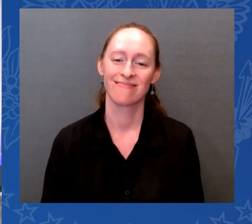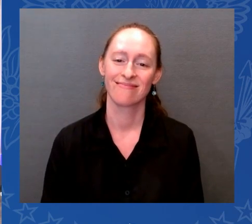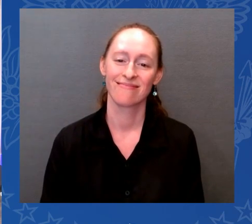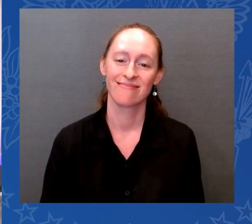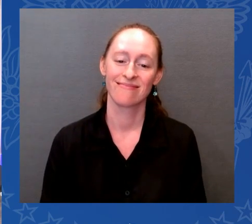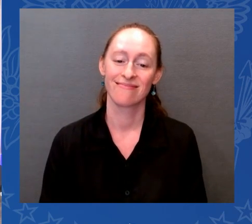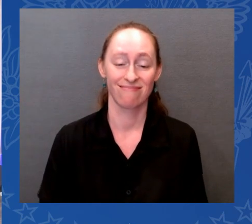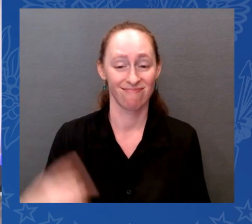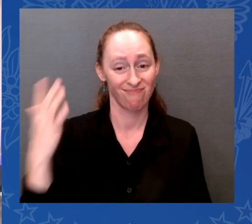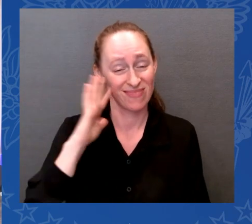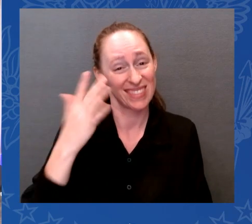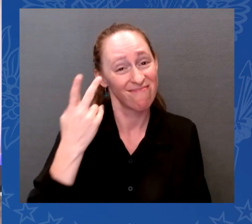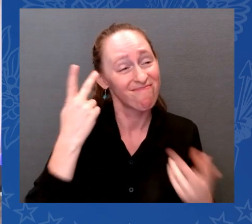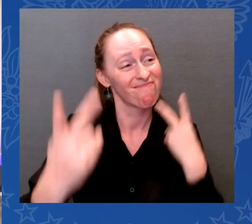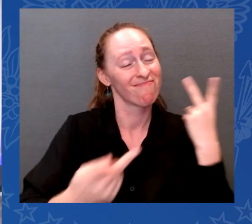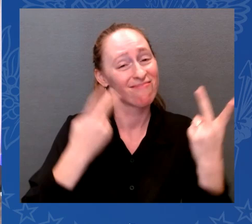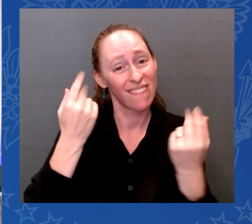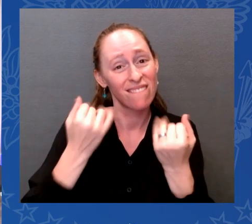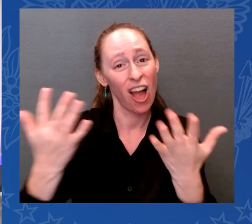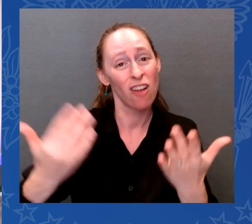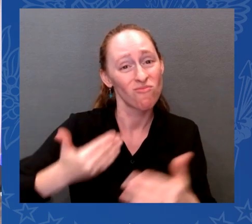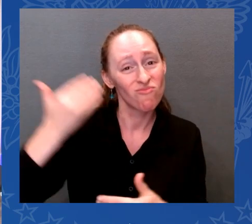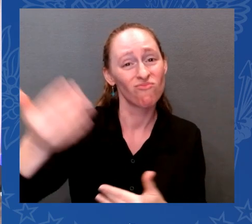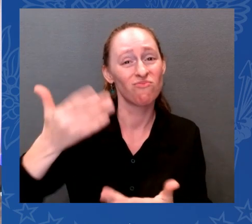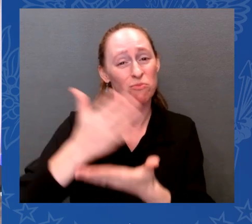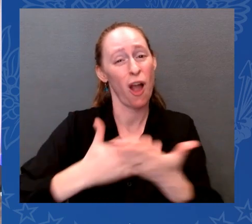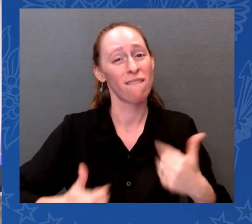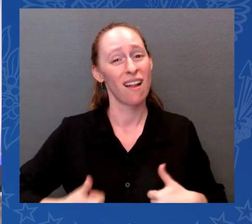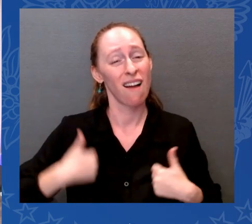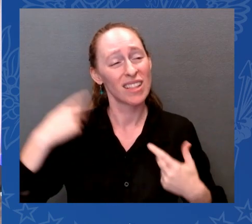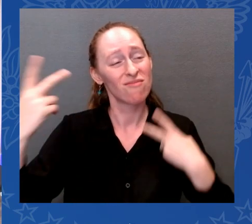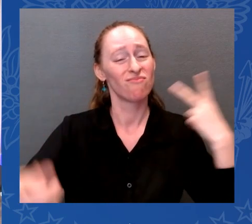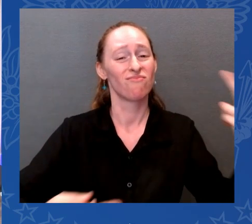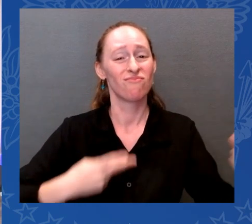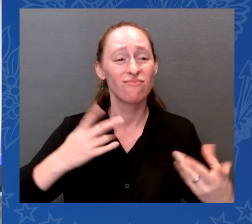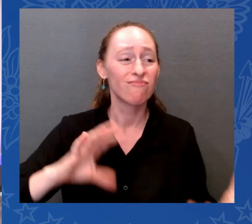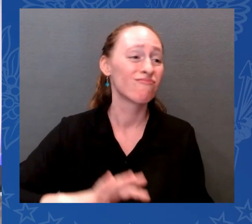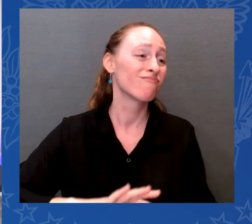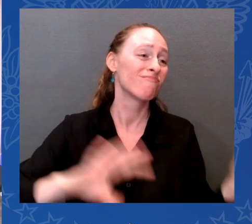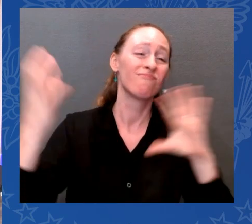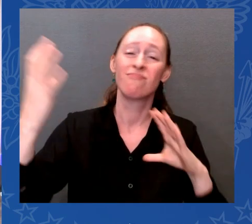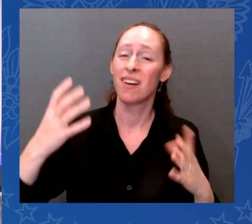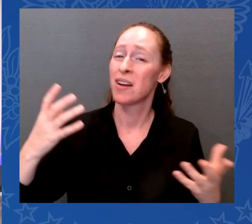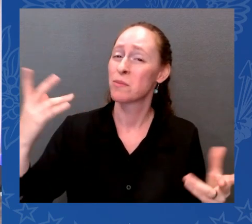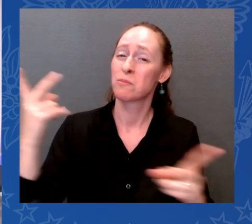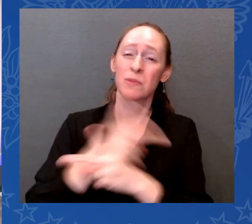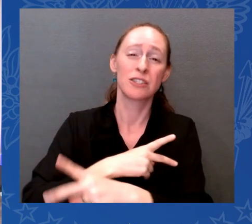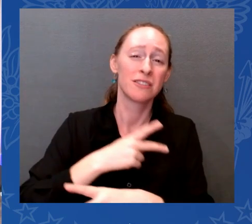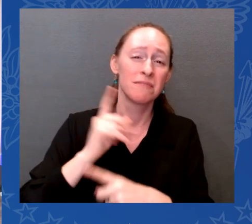And when the worst happens, when those alarms go off, when everything and everybody you love is in danger,